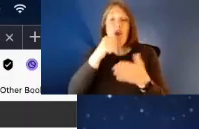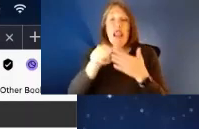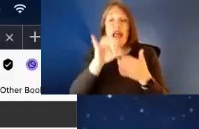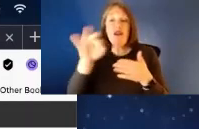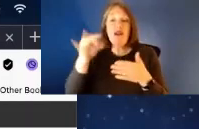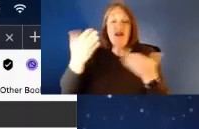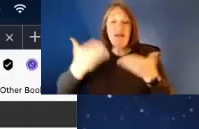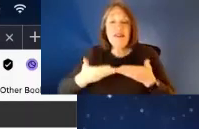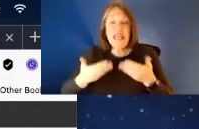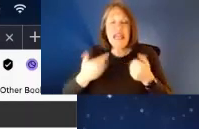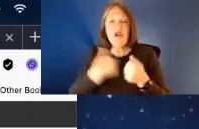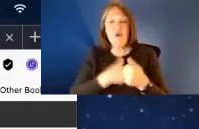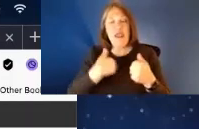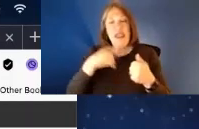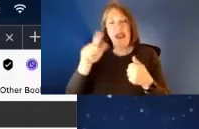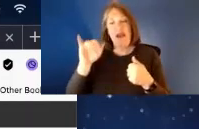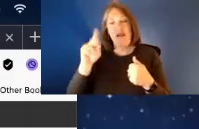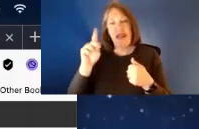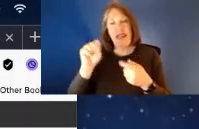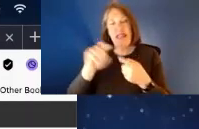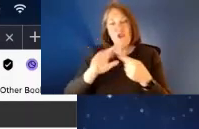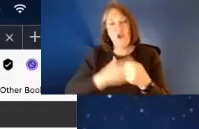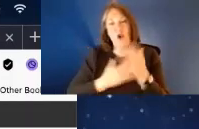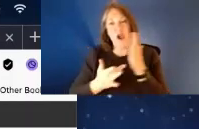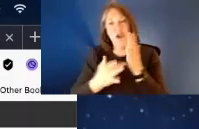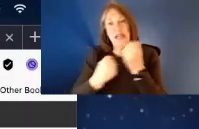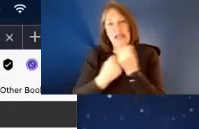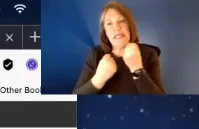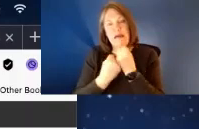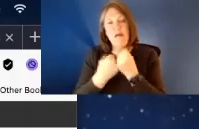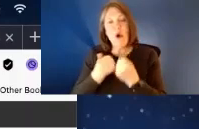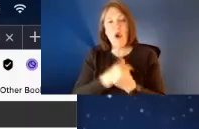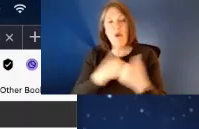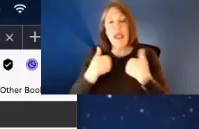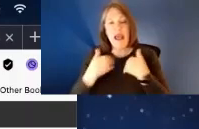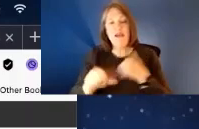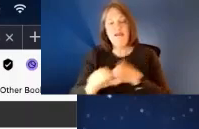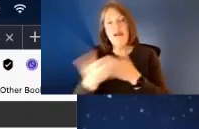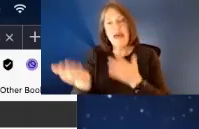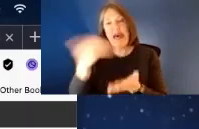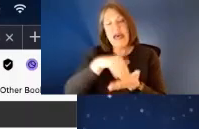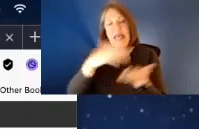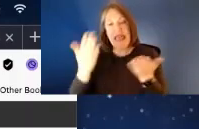we have links to our technical support. 06:49:23 We have here the tutorials, the quick